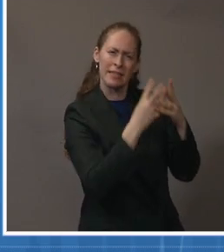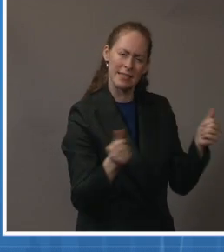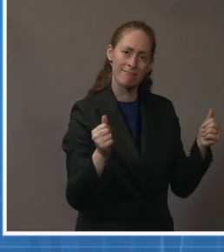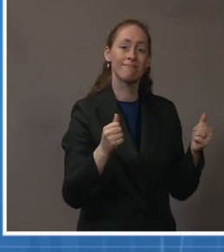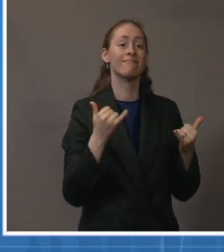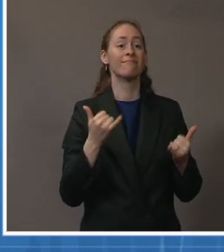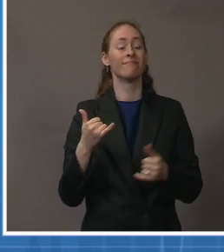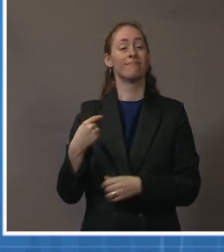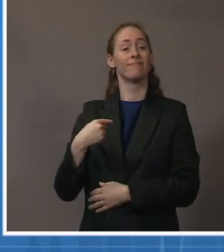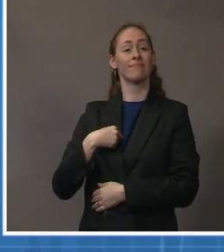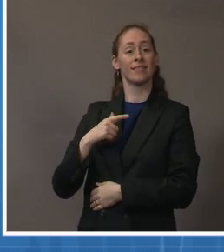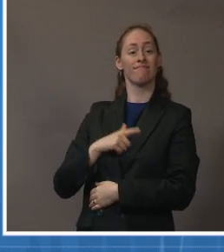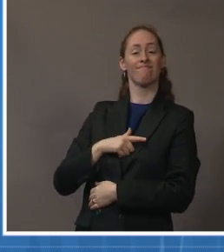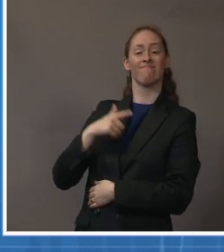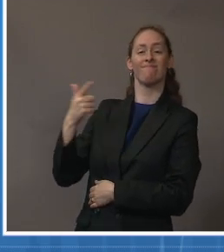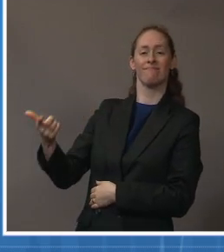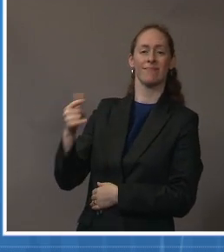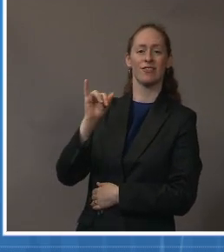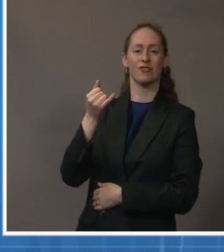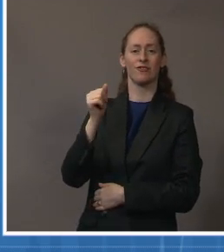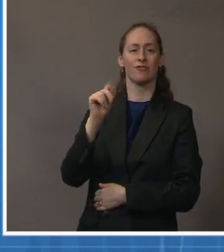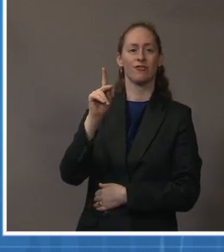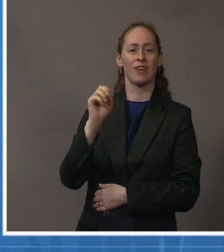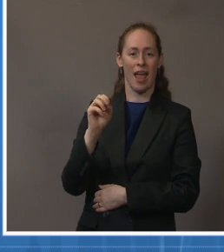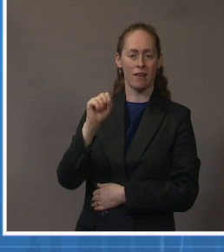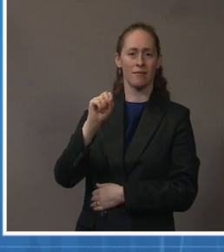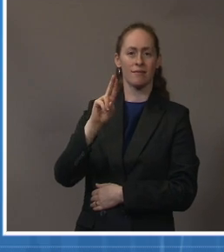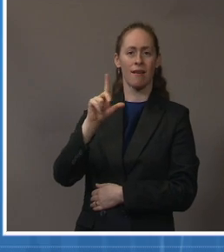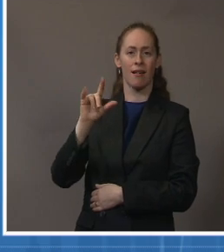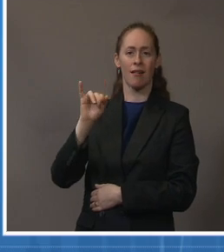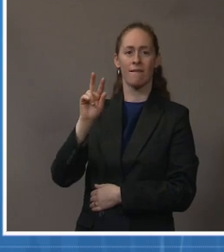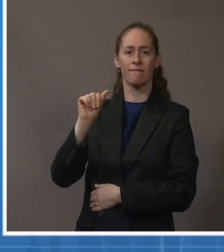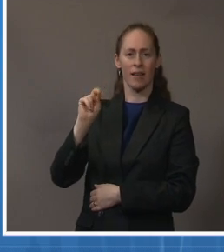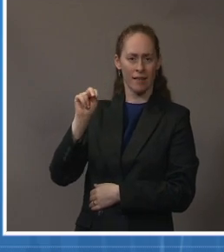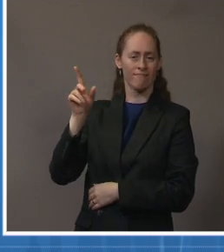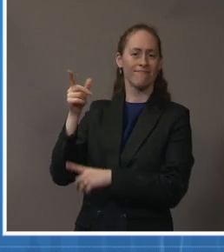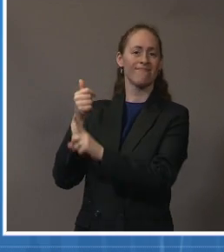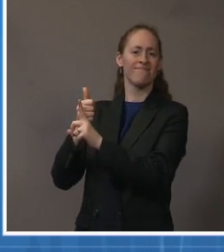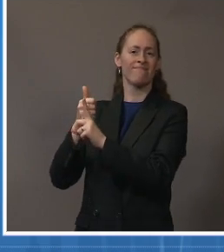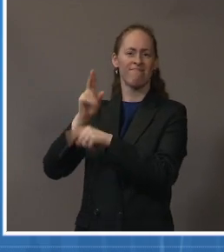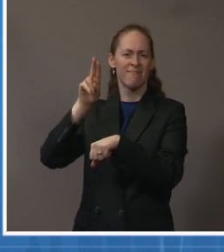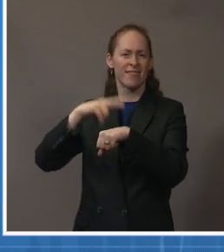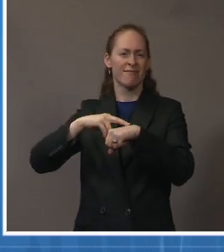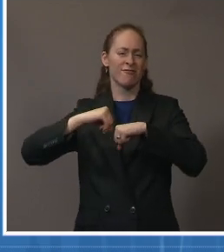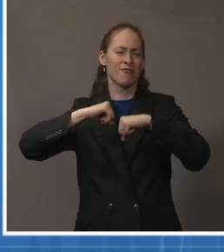Jake. Mr. Sullivan: Thanks, Jeff. As Jeff said, today we are announcing our plan